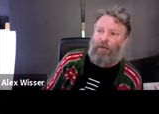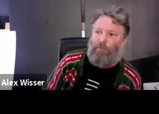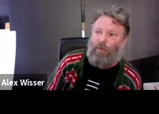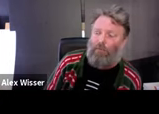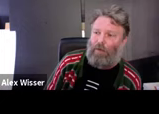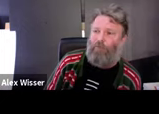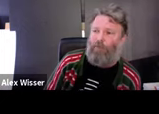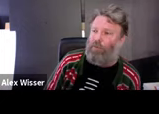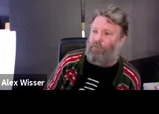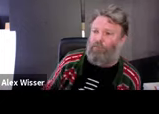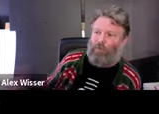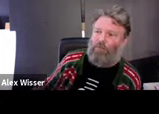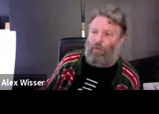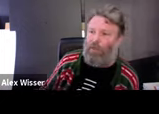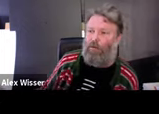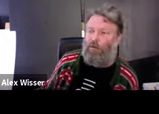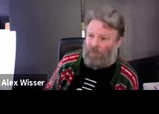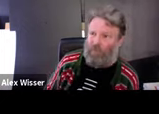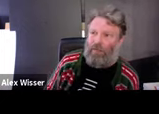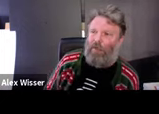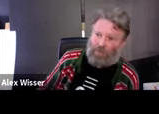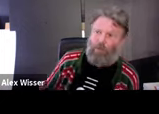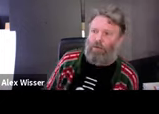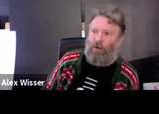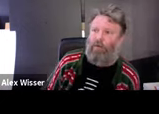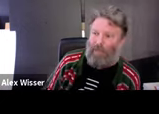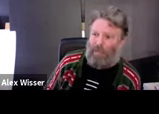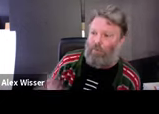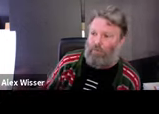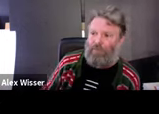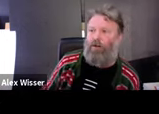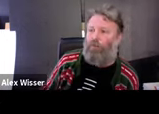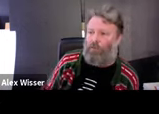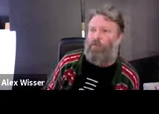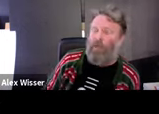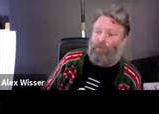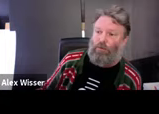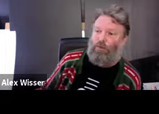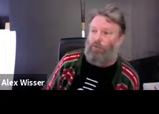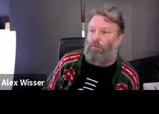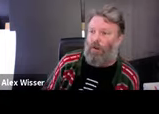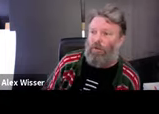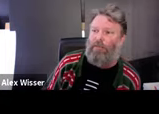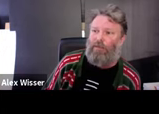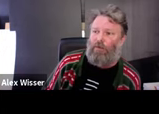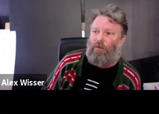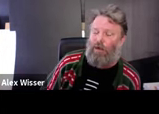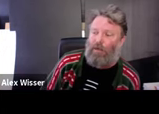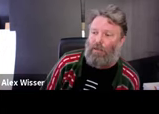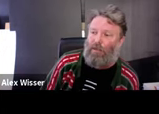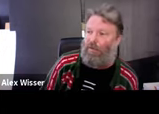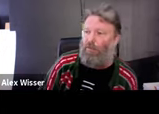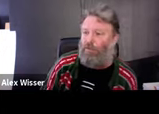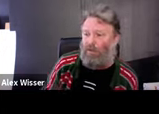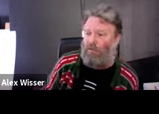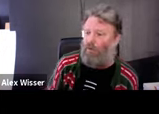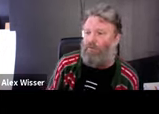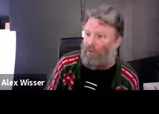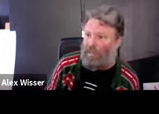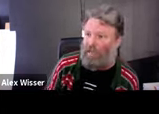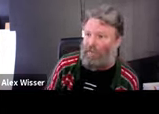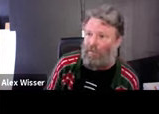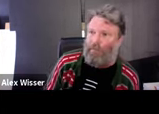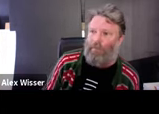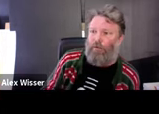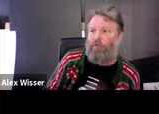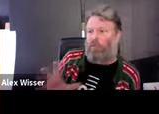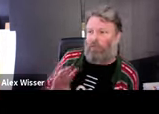run by law -- Laura Fisher and they brought up some students to work on